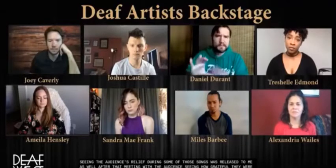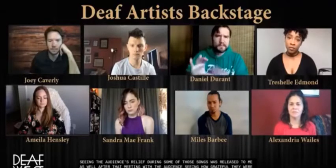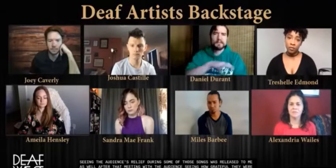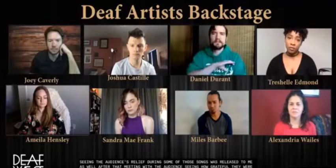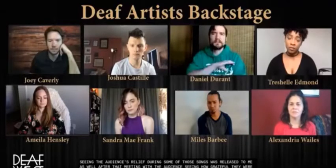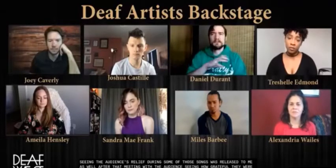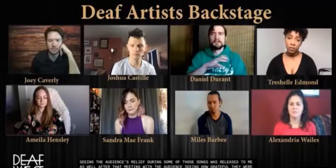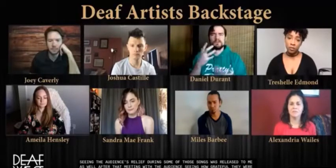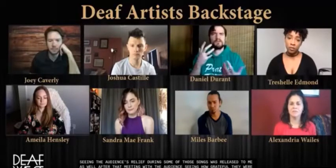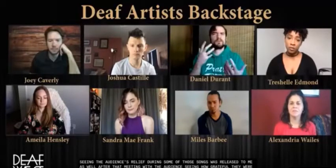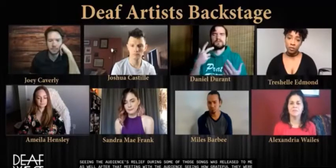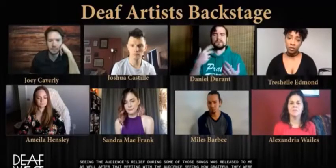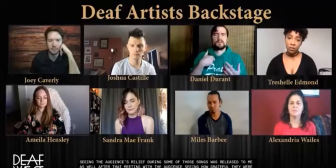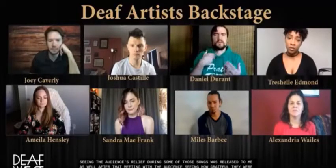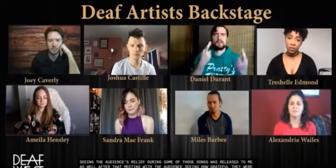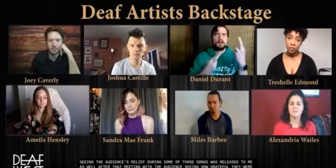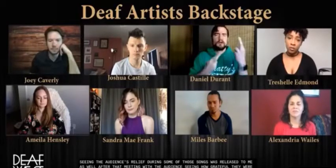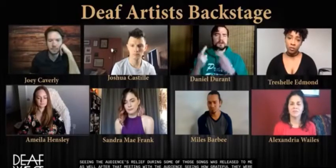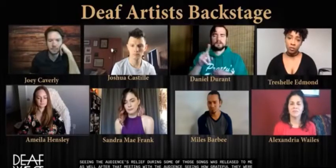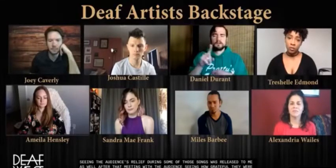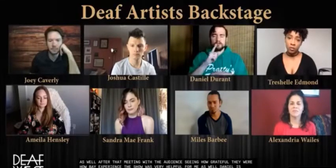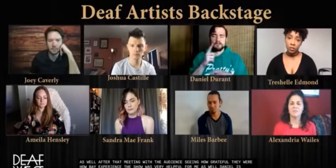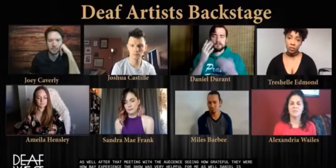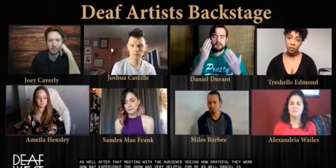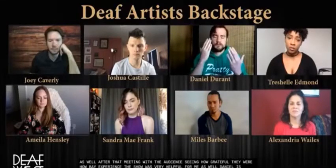Looking into the role and really studying the character.